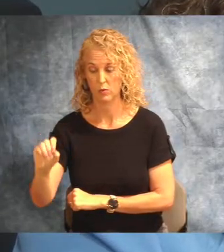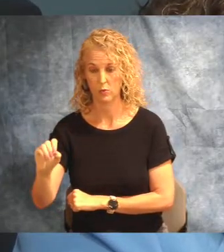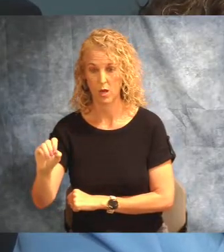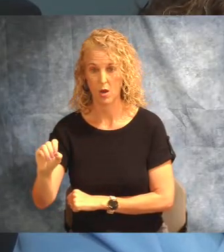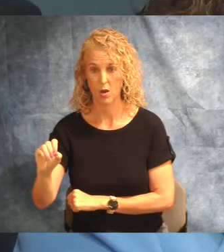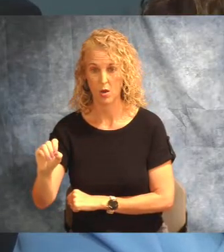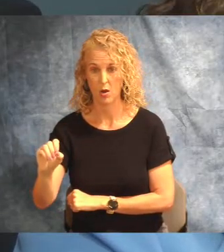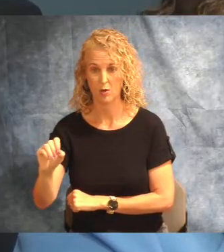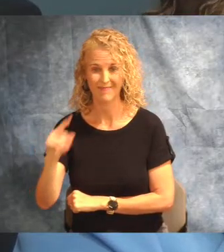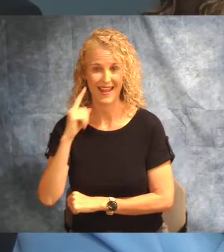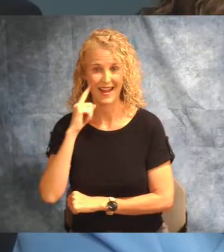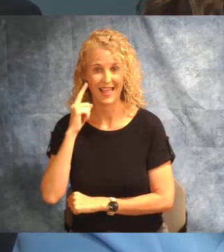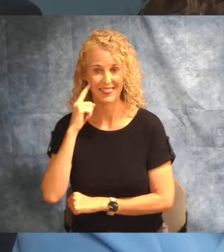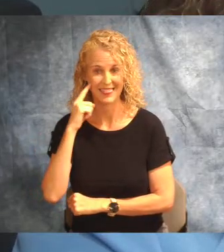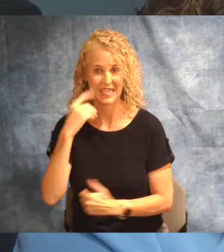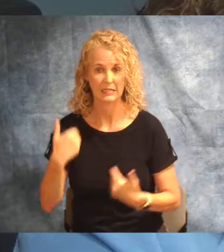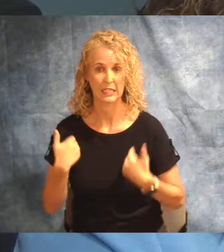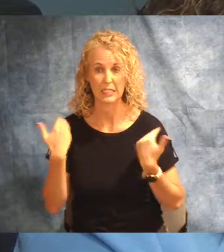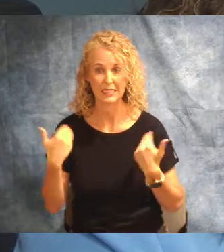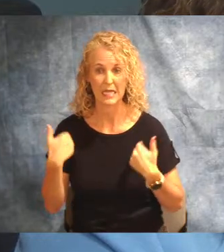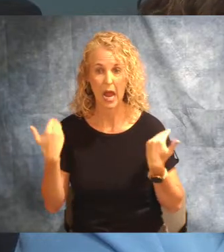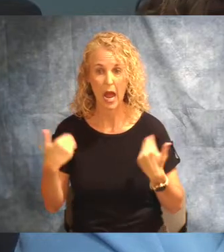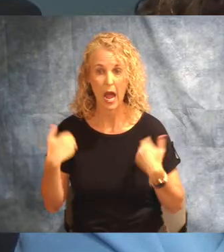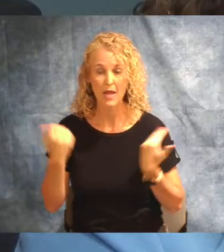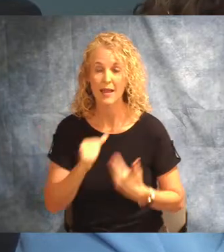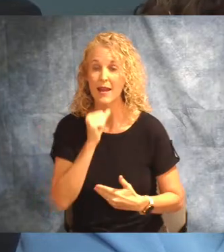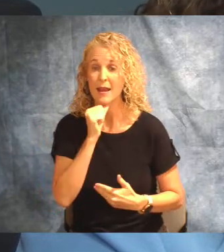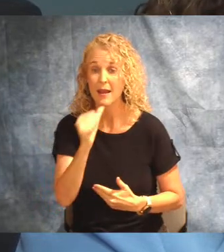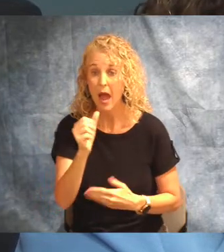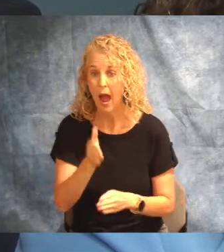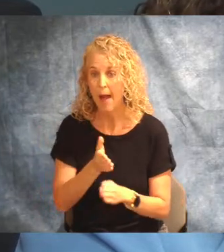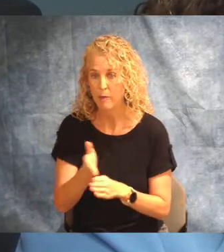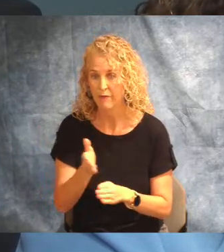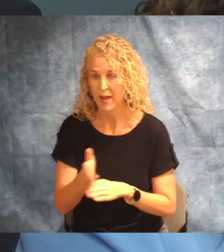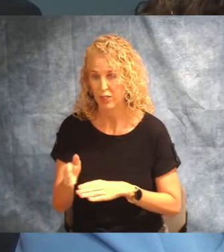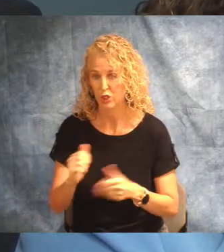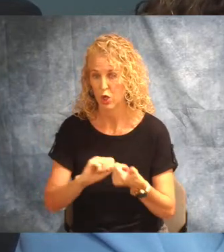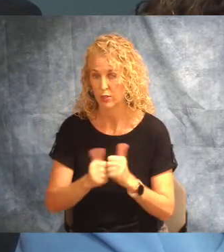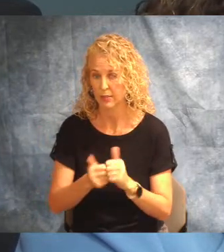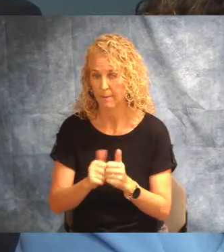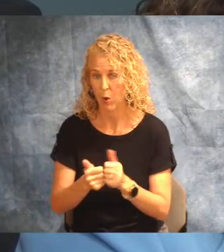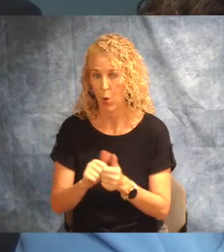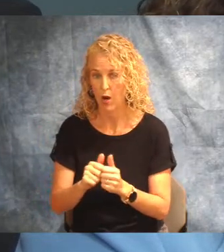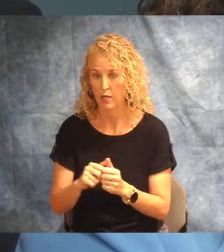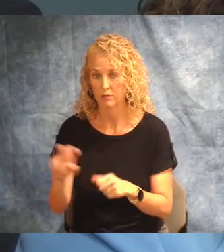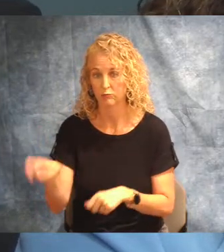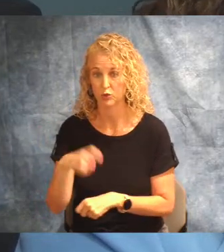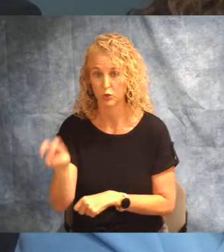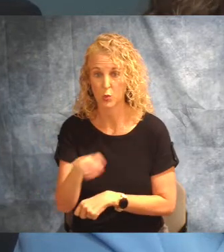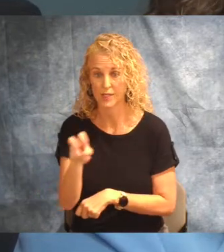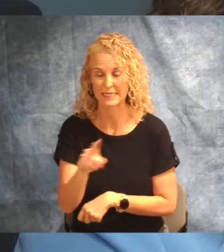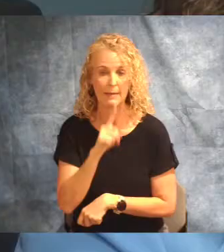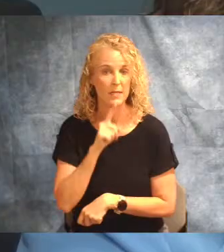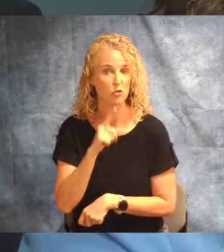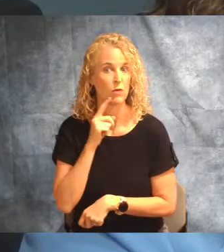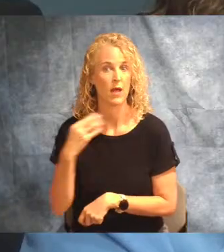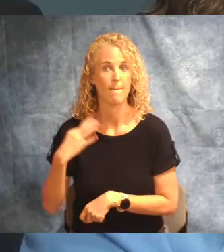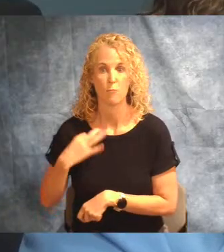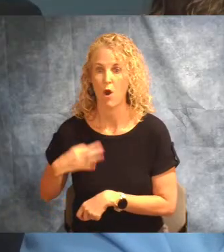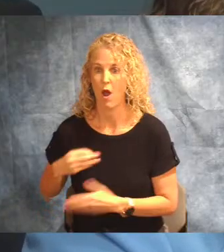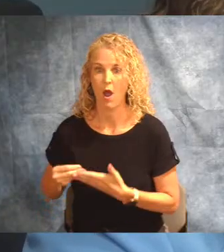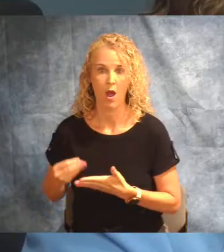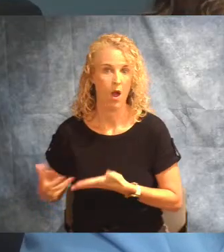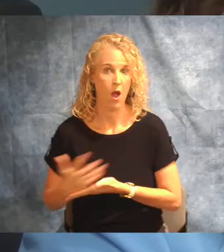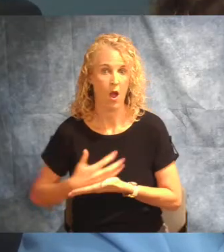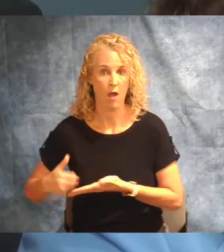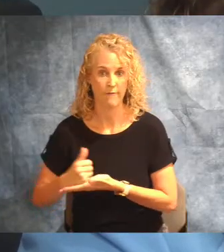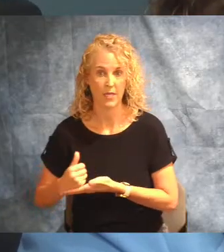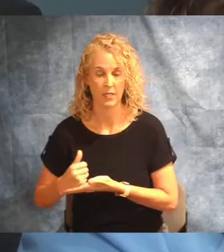amateur amateur sports tourism is a multi-billion dollar industry. And when I bring it up, they say,